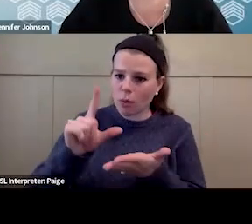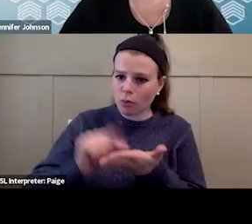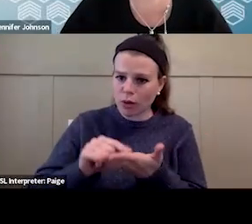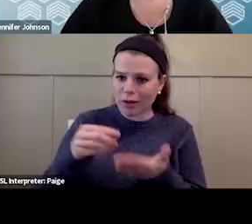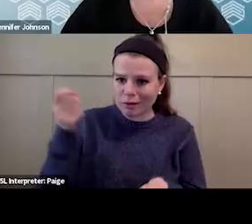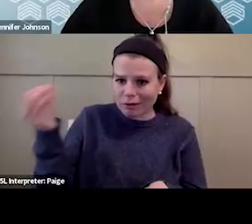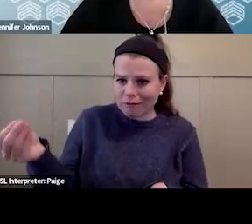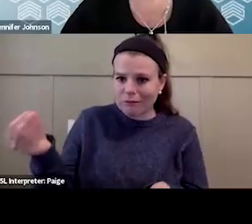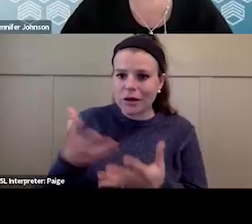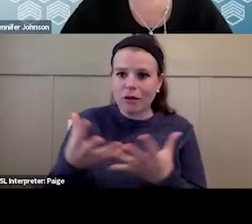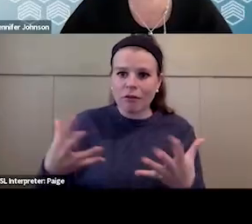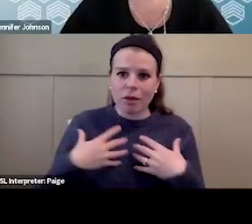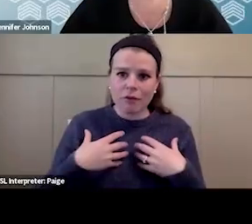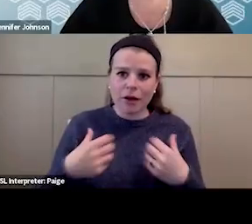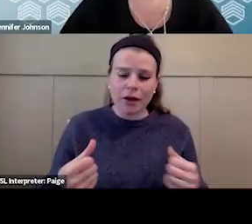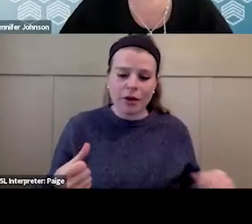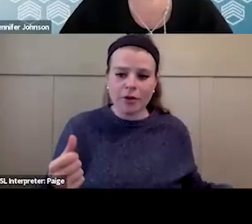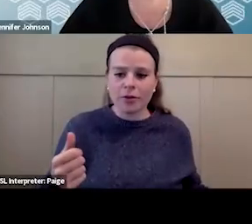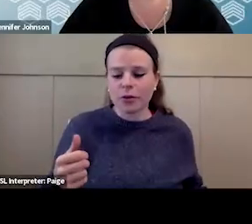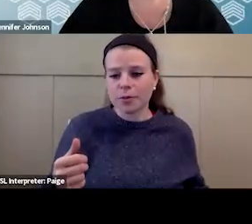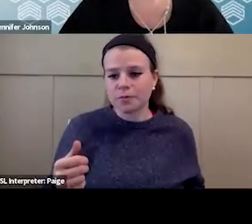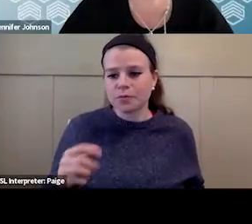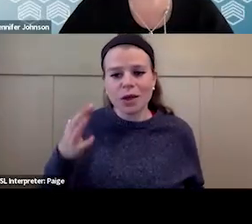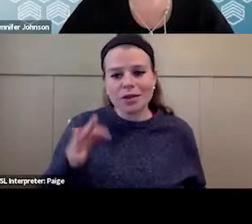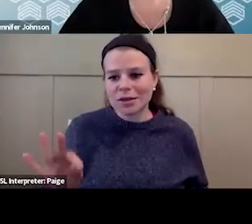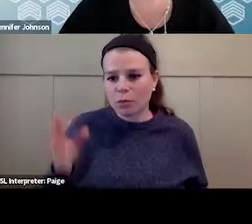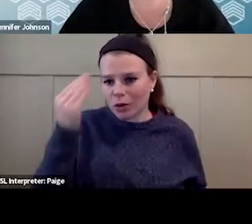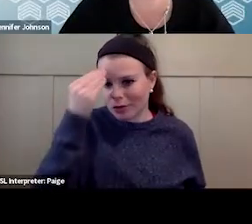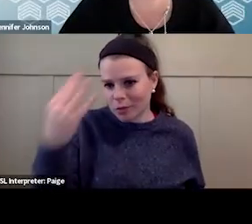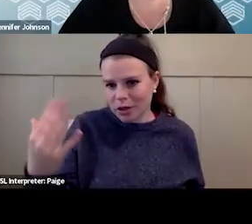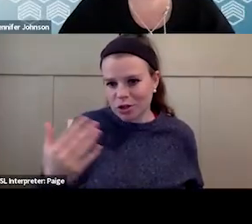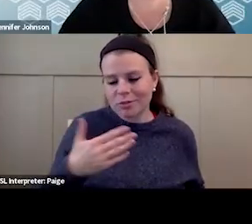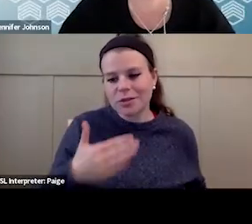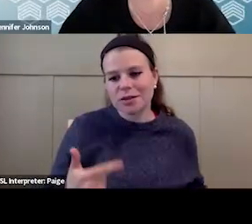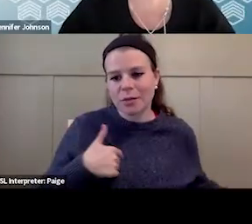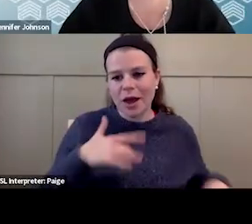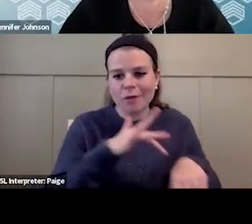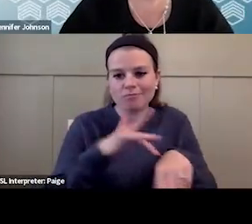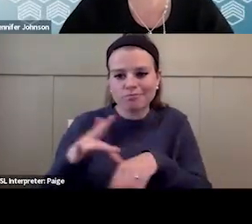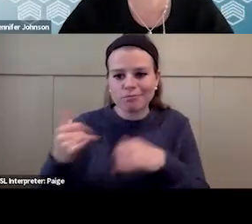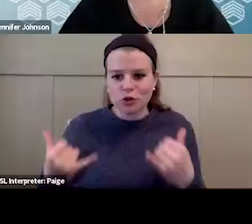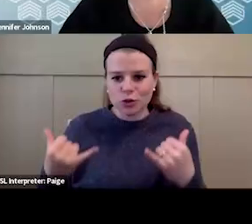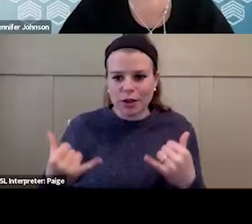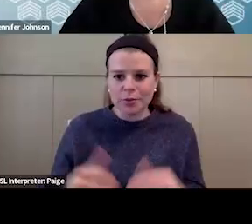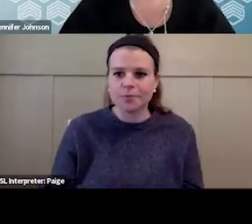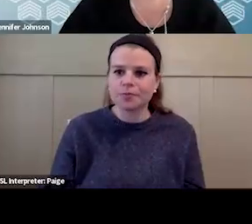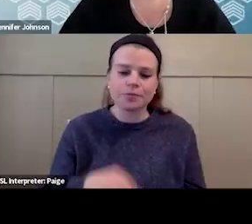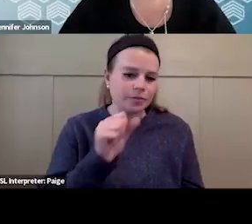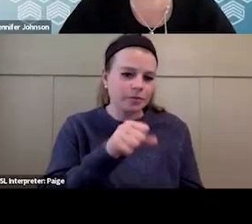There's a lot of helpful tools and just simple information, some of it that I covered today Yes. Thank you.